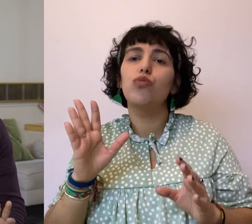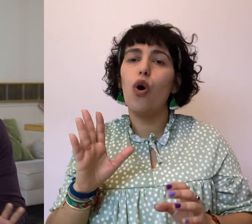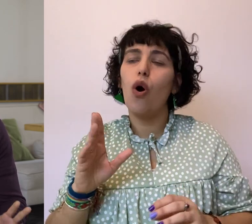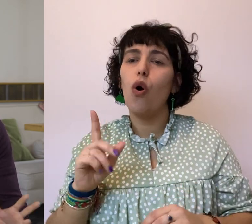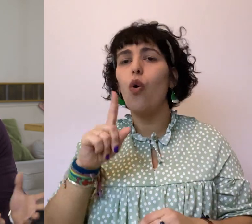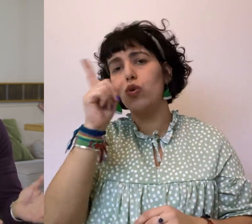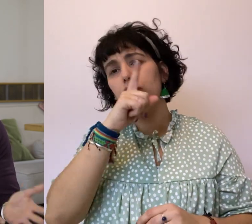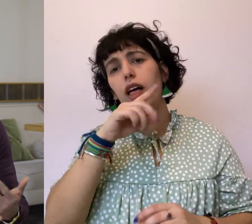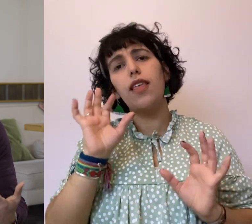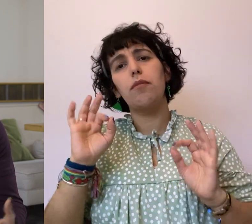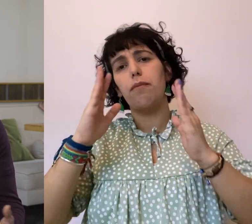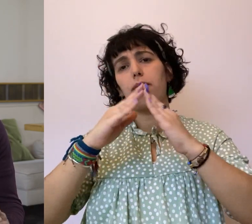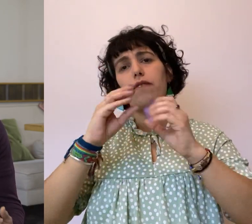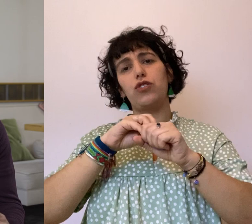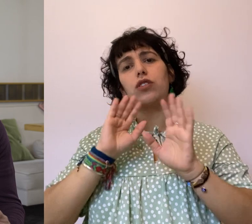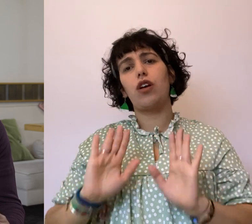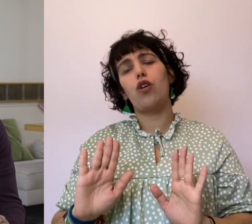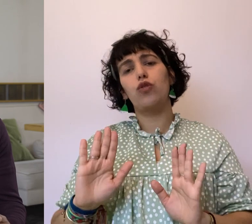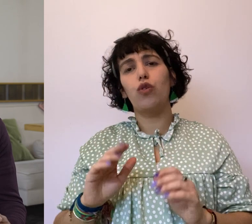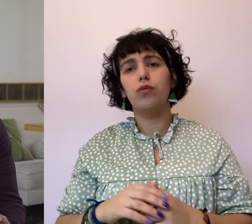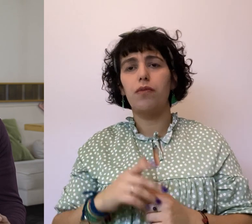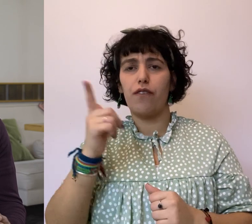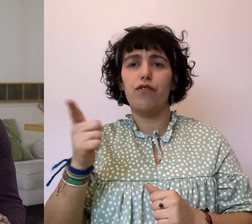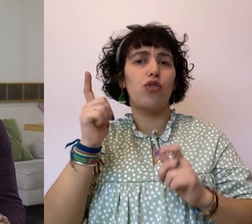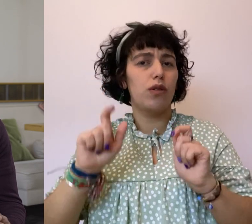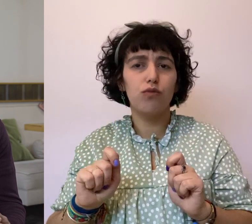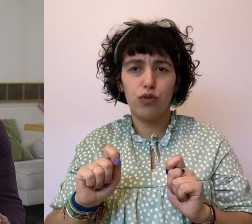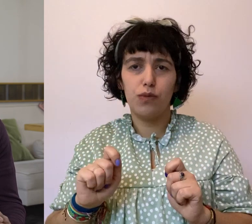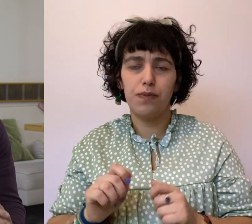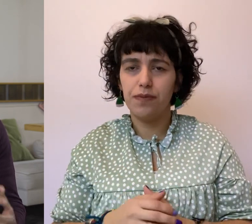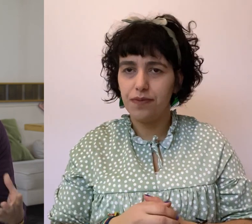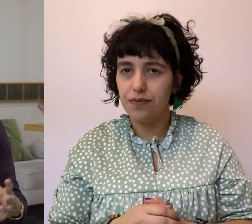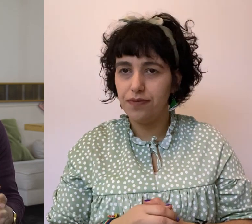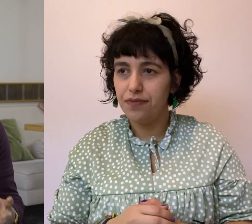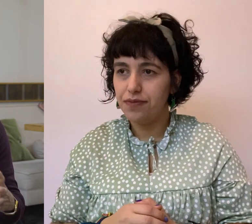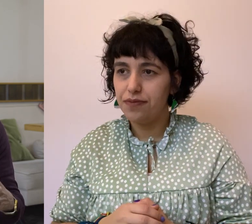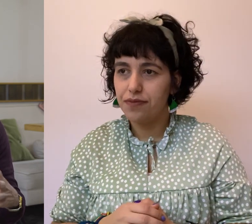Maybe I wanted to take the subway like this. Unless you can do, a character appeared